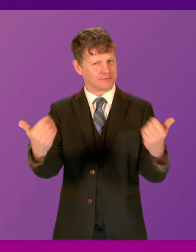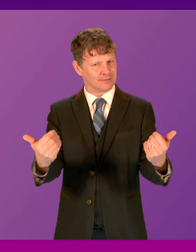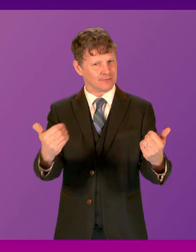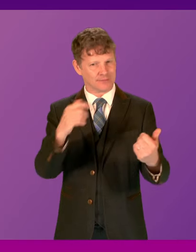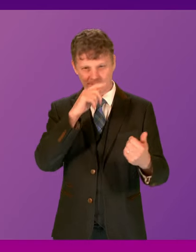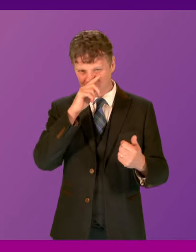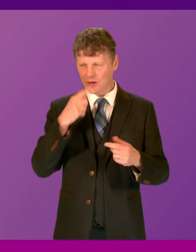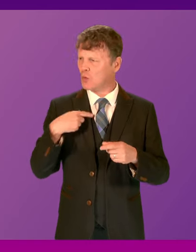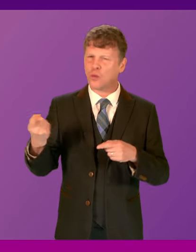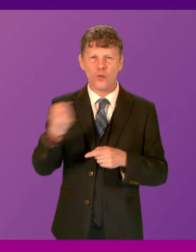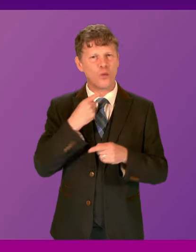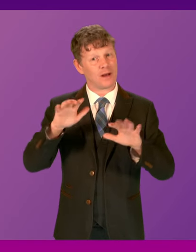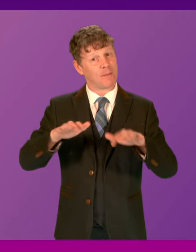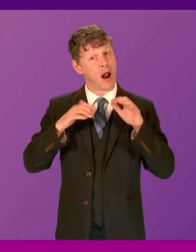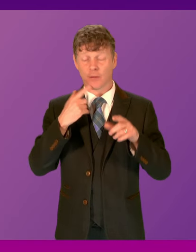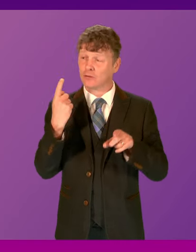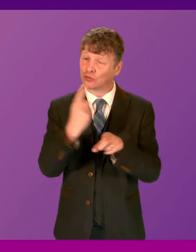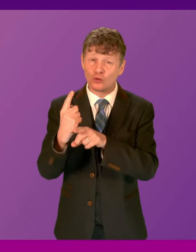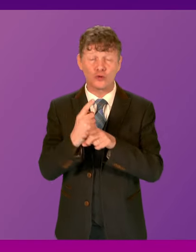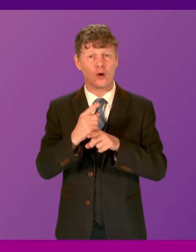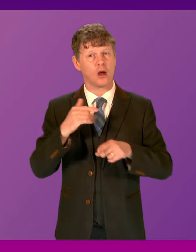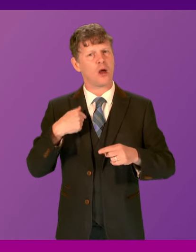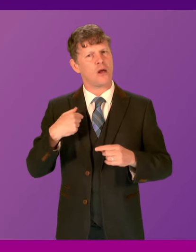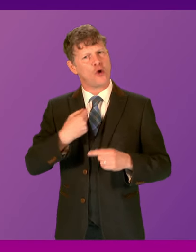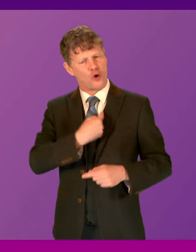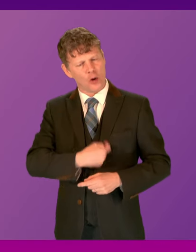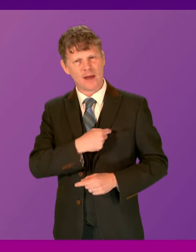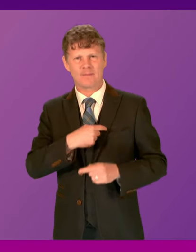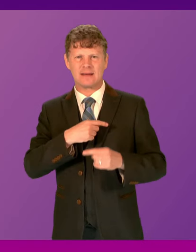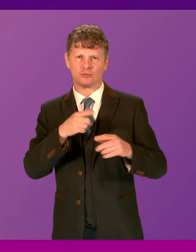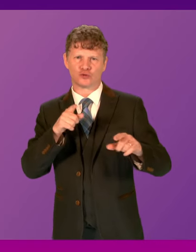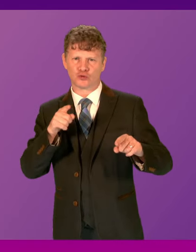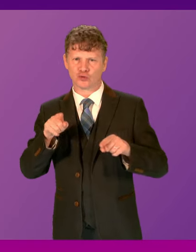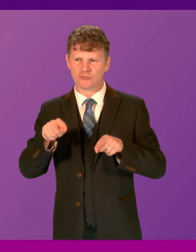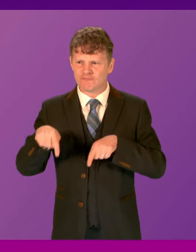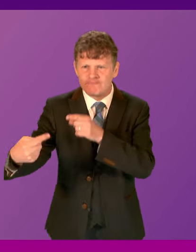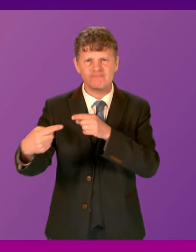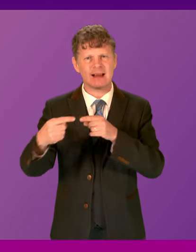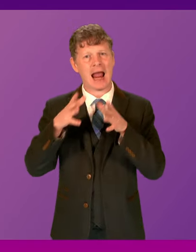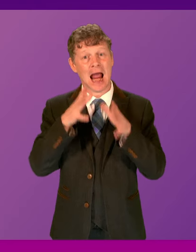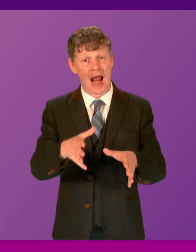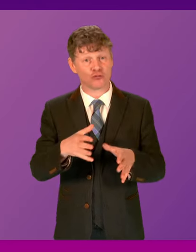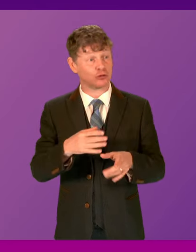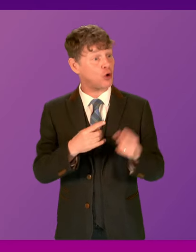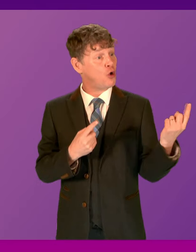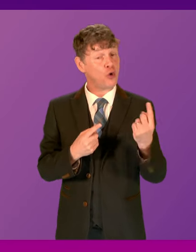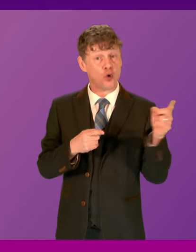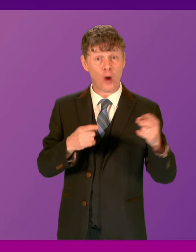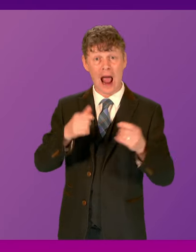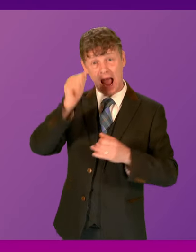our commitment to tackling hatred. People who experience hatred tell me that they want from